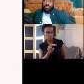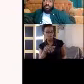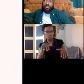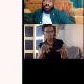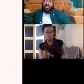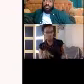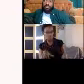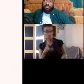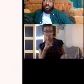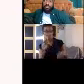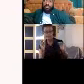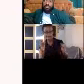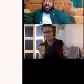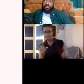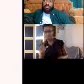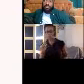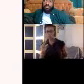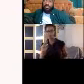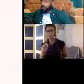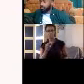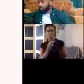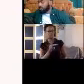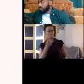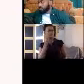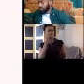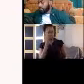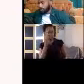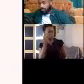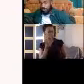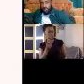that says, “No, I'm not going to tolerate racism in my community,” “No, I'm not